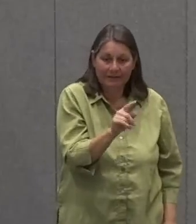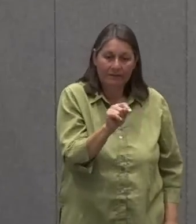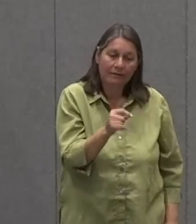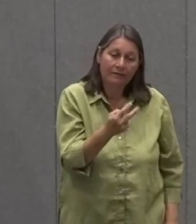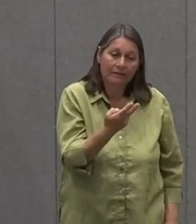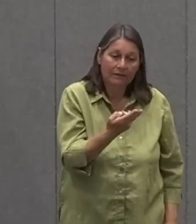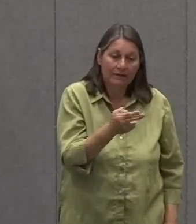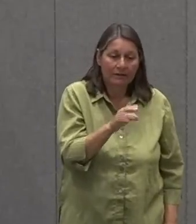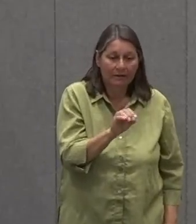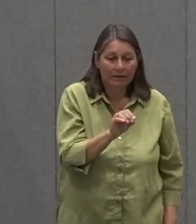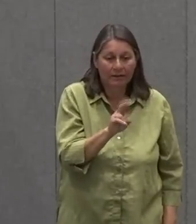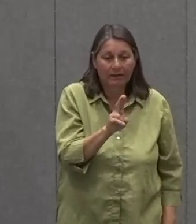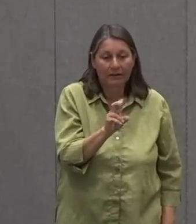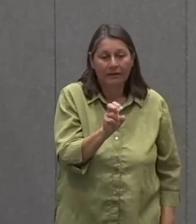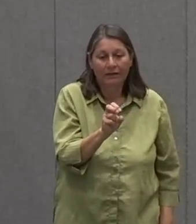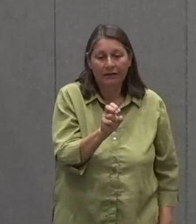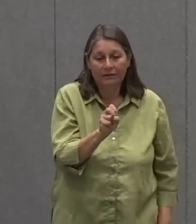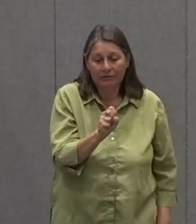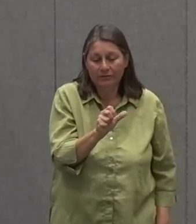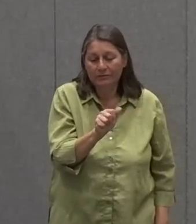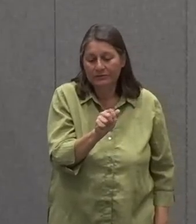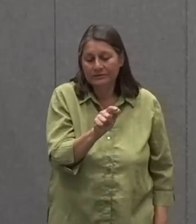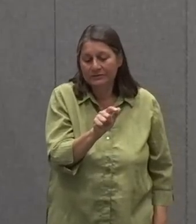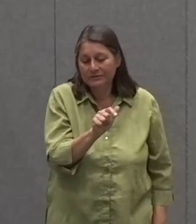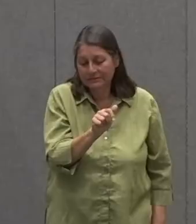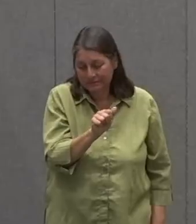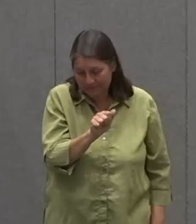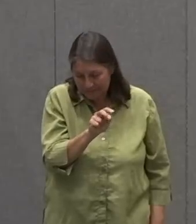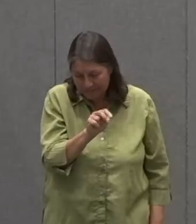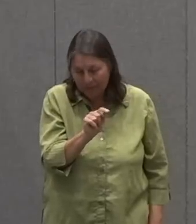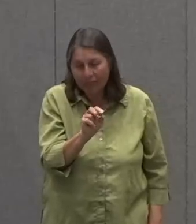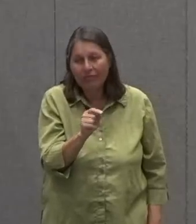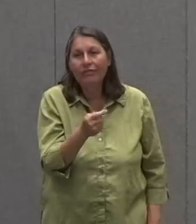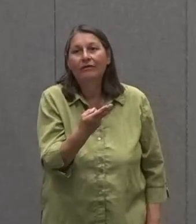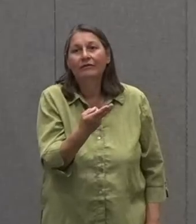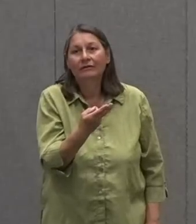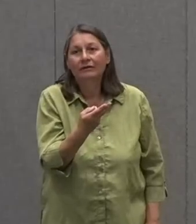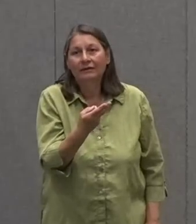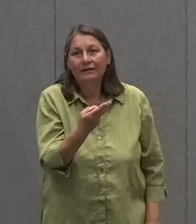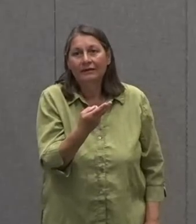Last one, can we do it? Can we go down a thousandth? Let's see.